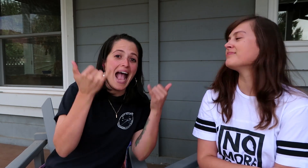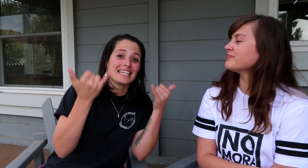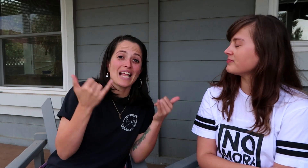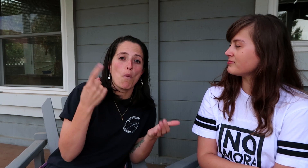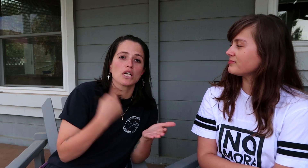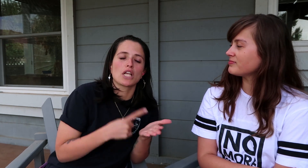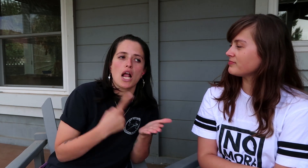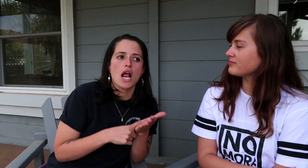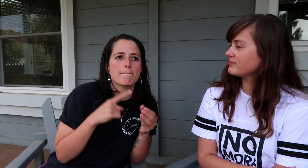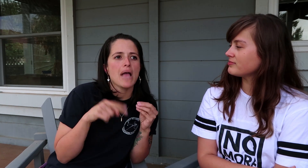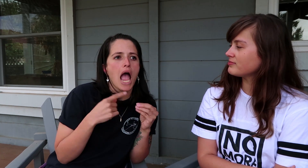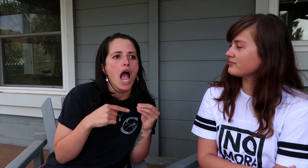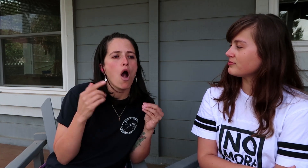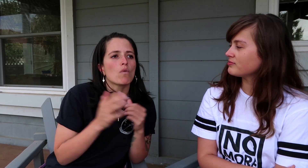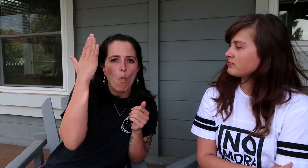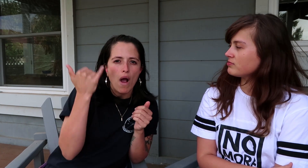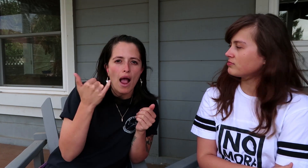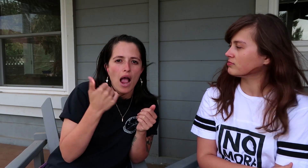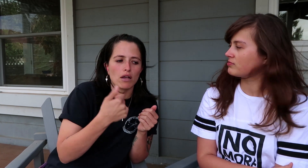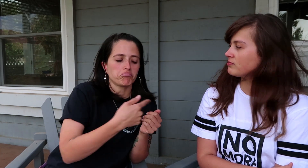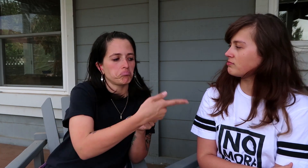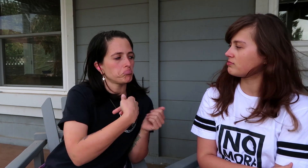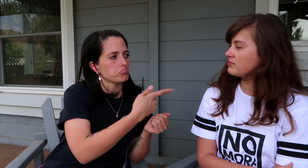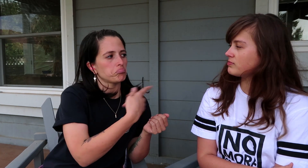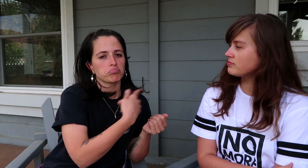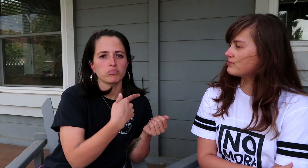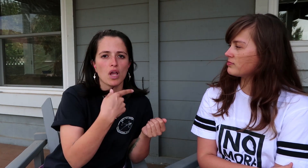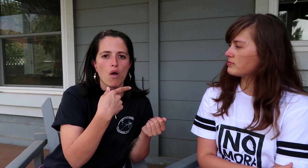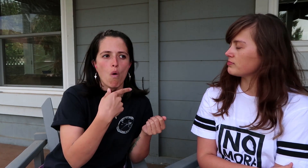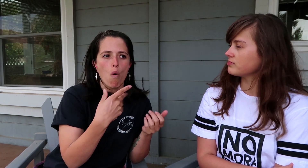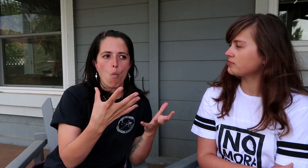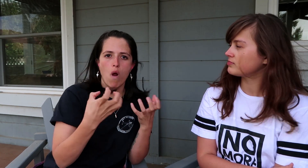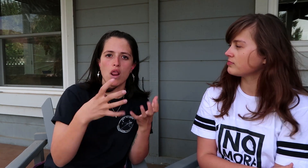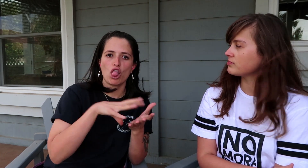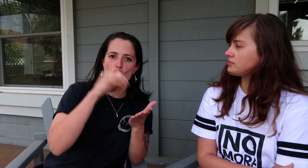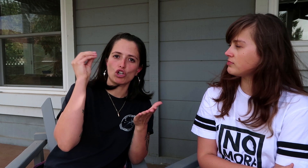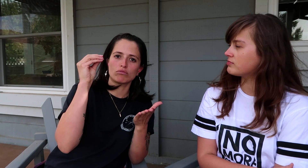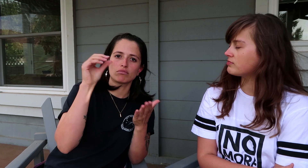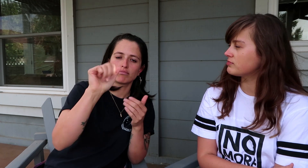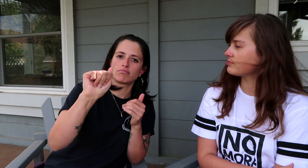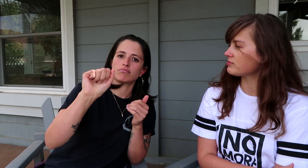J: Today we are going to talk about why we both wanted to learn A-